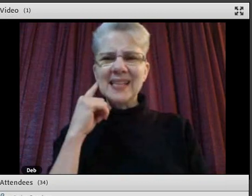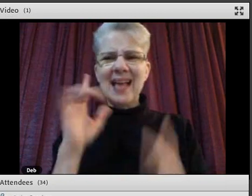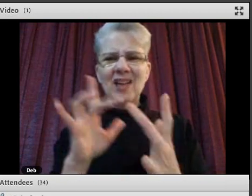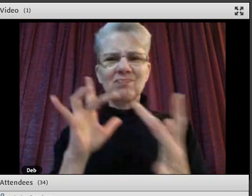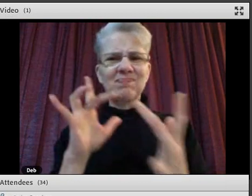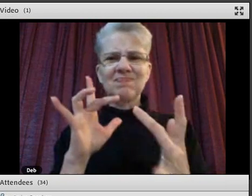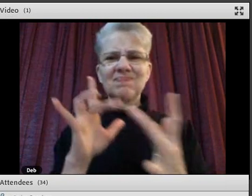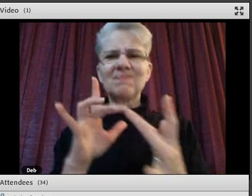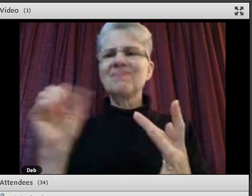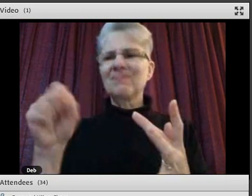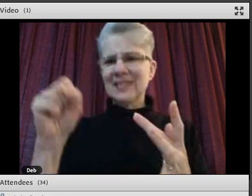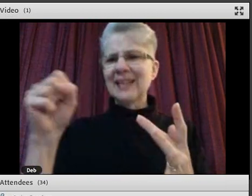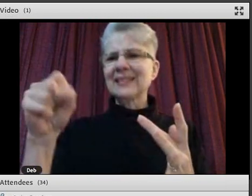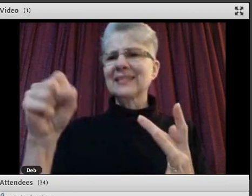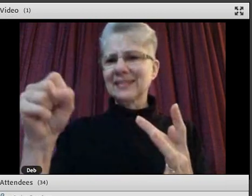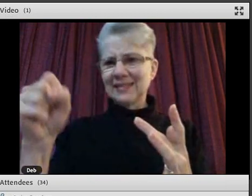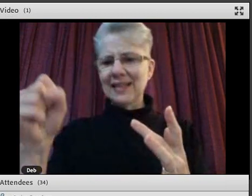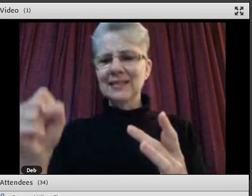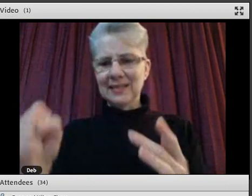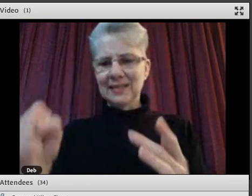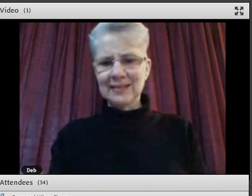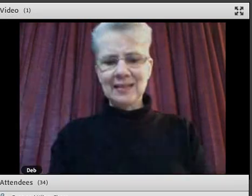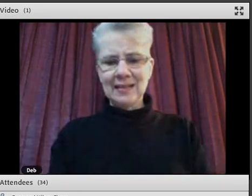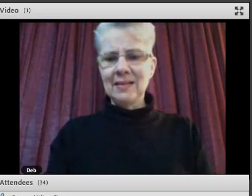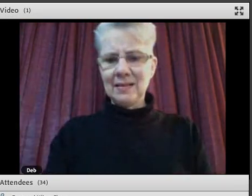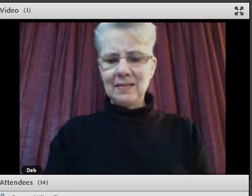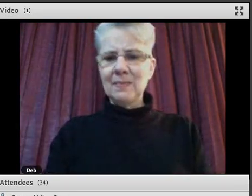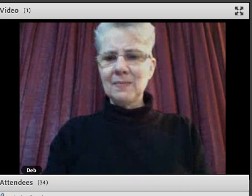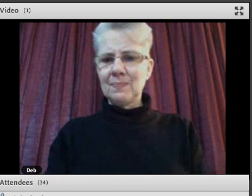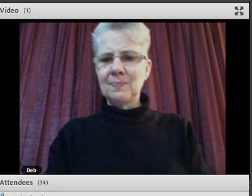Is anyone else having that problem? Susan said it came back.